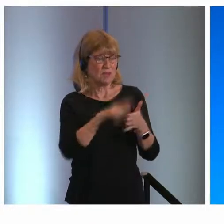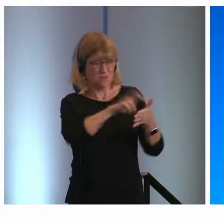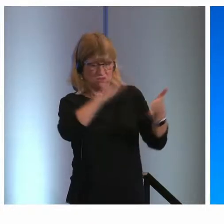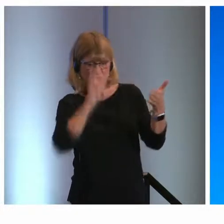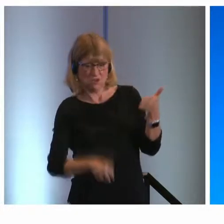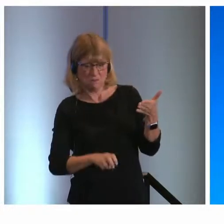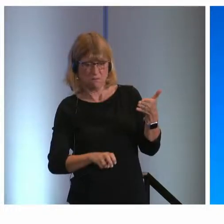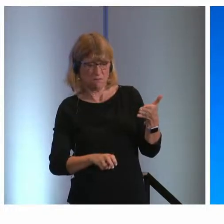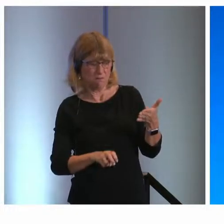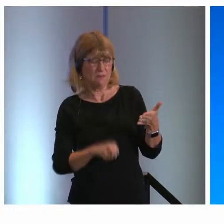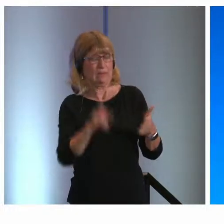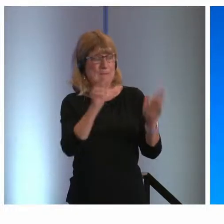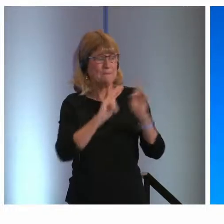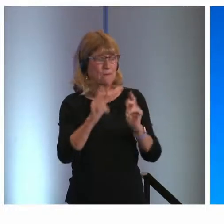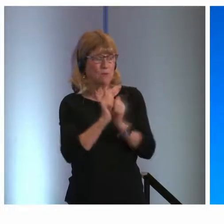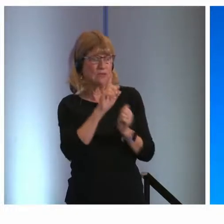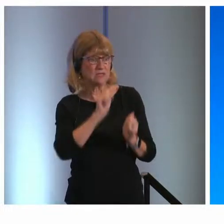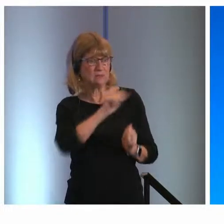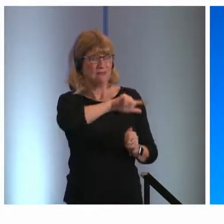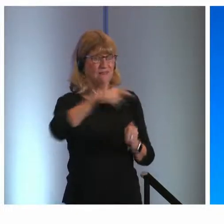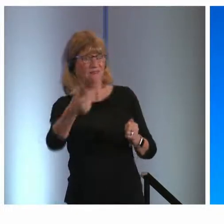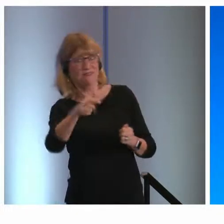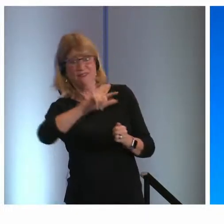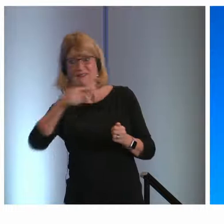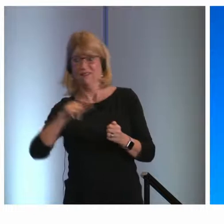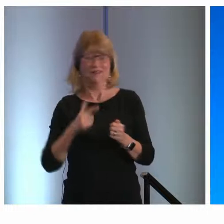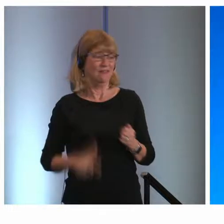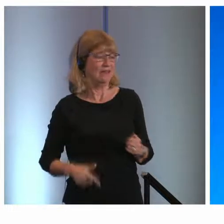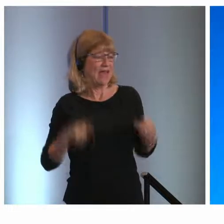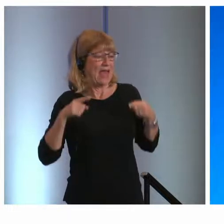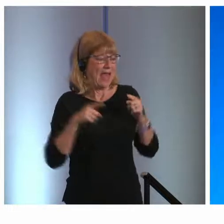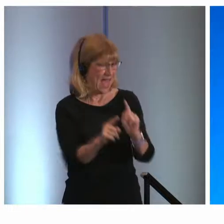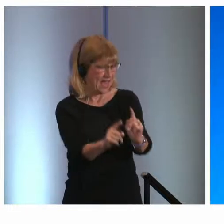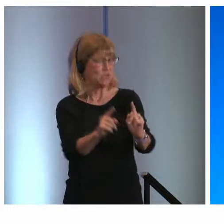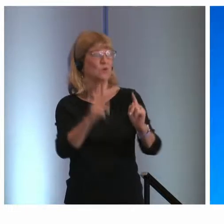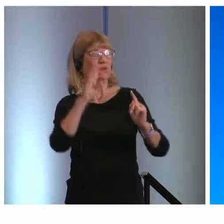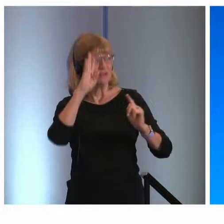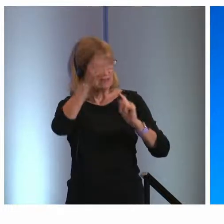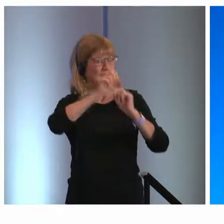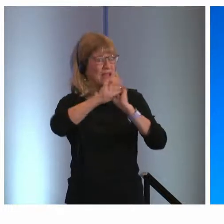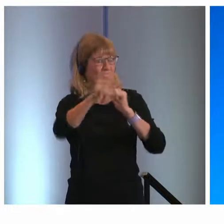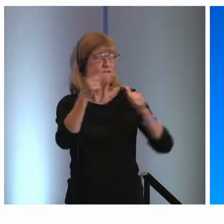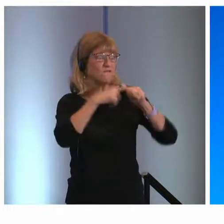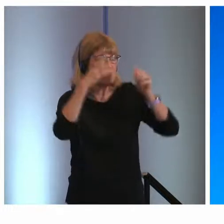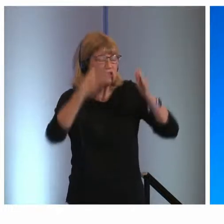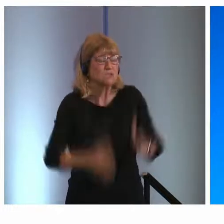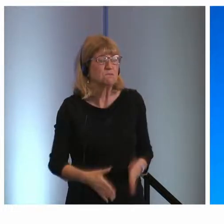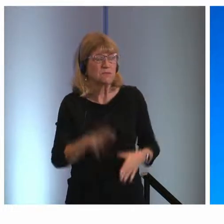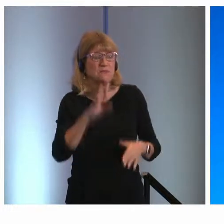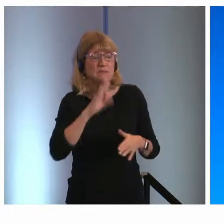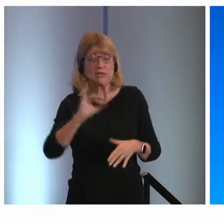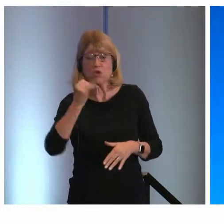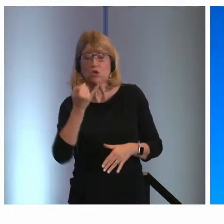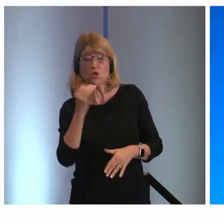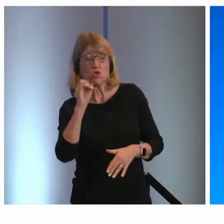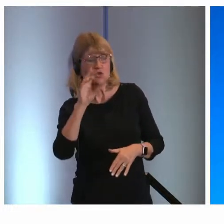however, I wanted to explain, because it moves fast. There's some jump-cuts between different people with